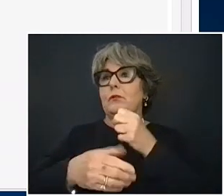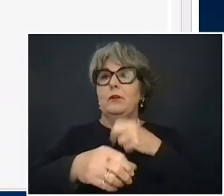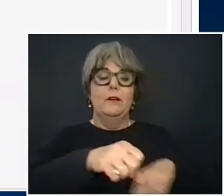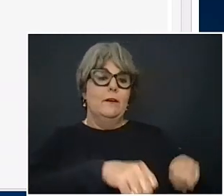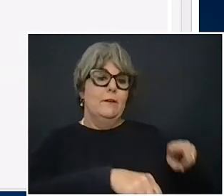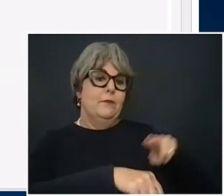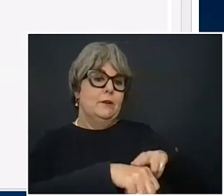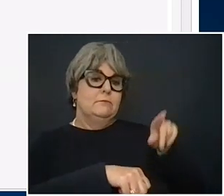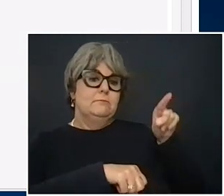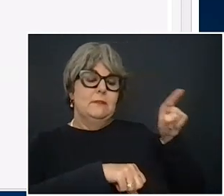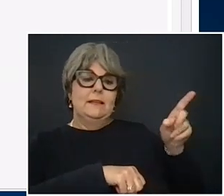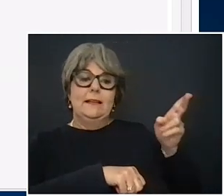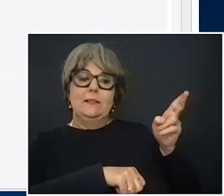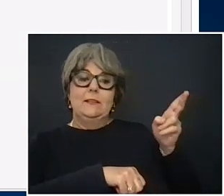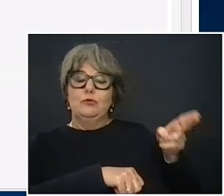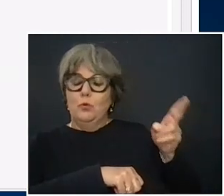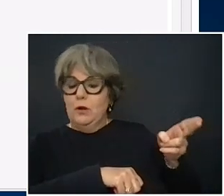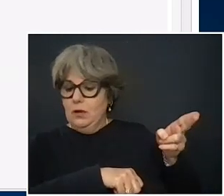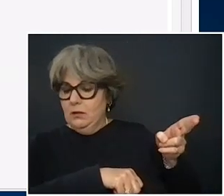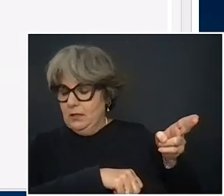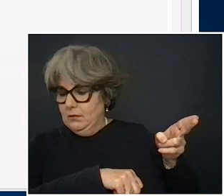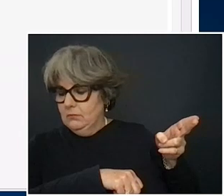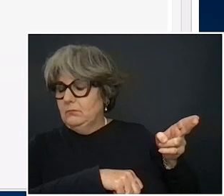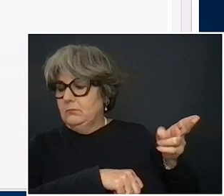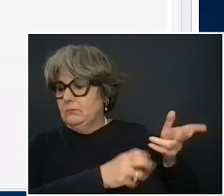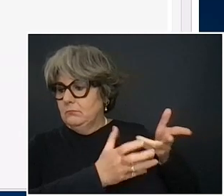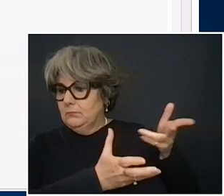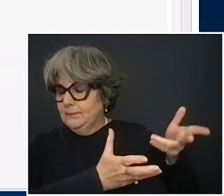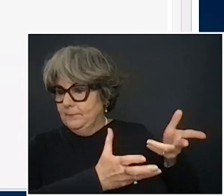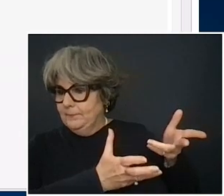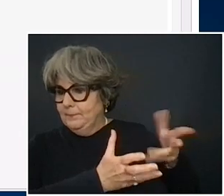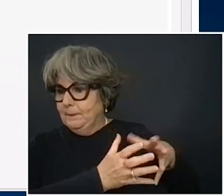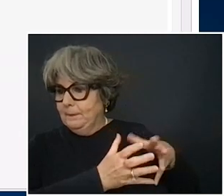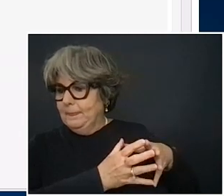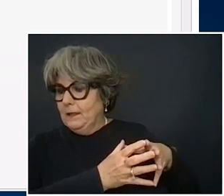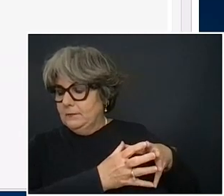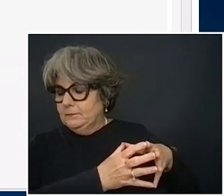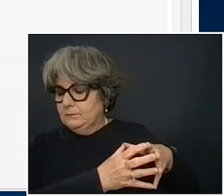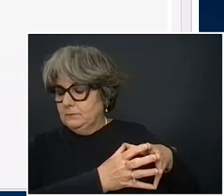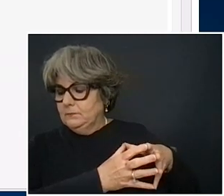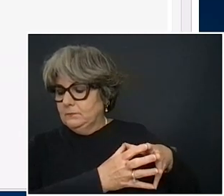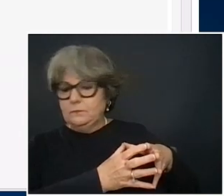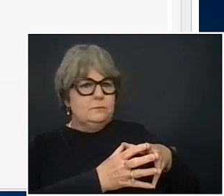completely ill-fitted for their purpose?